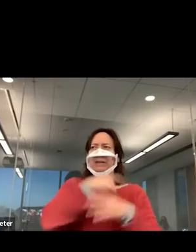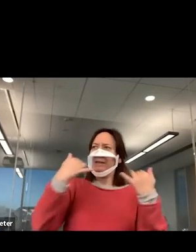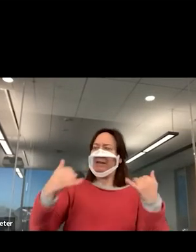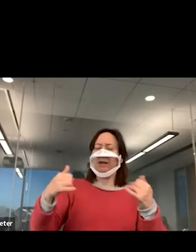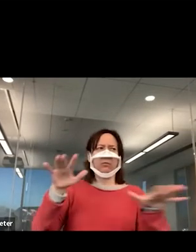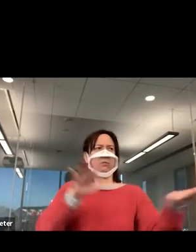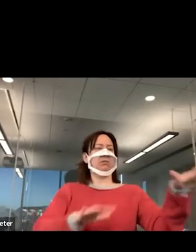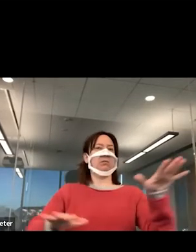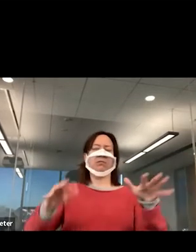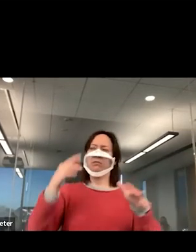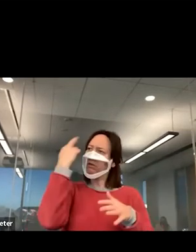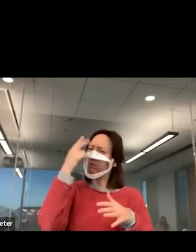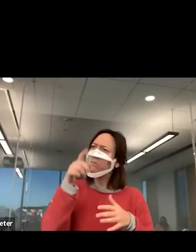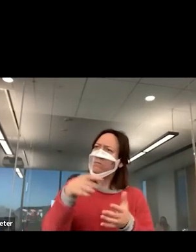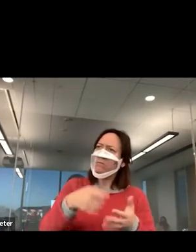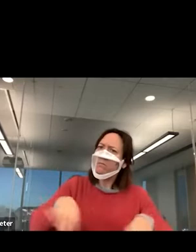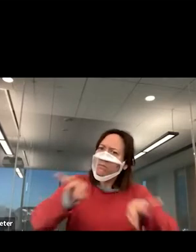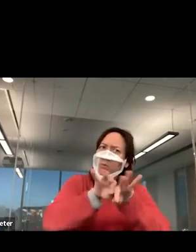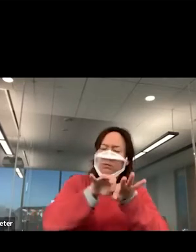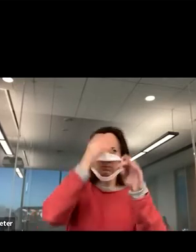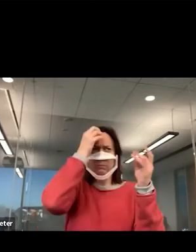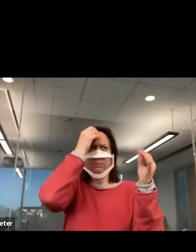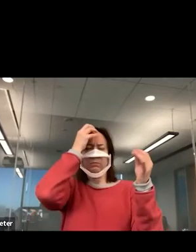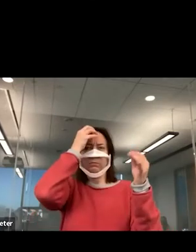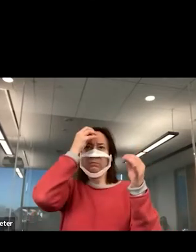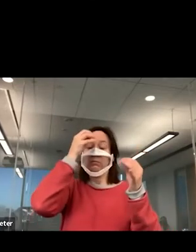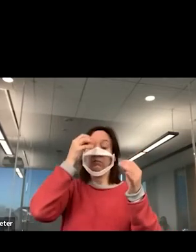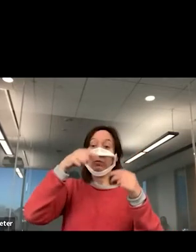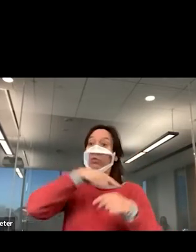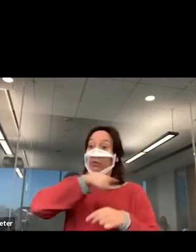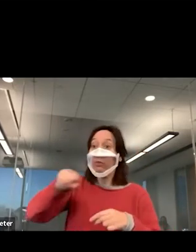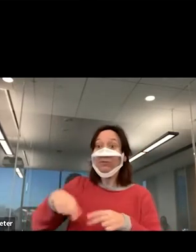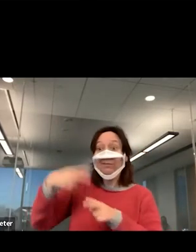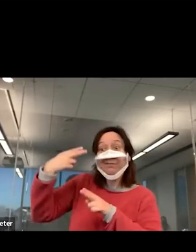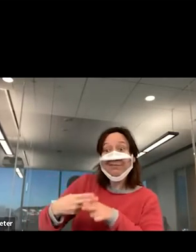addressed and these are all accommodations they're all accommodations in the workplace